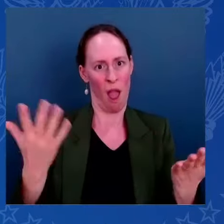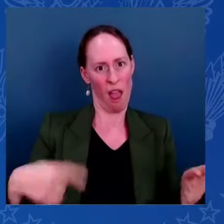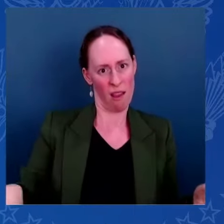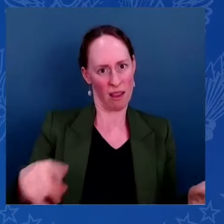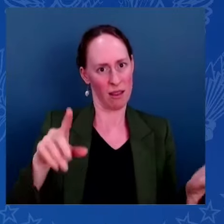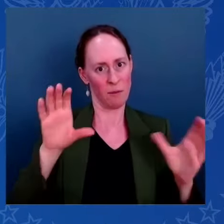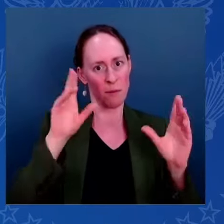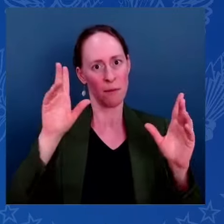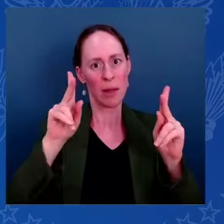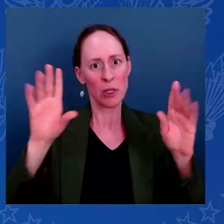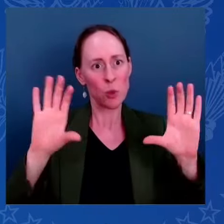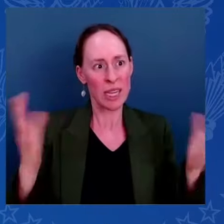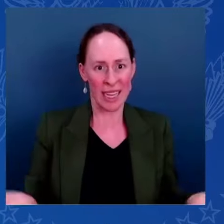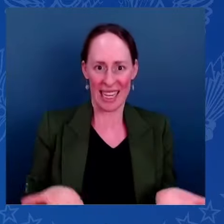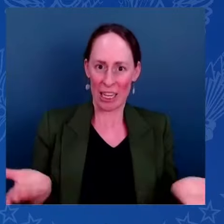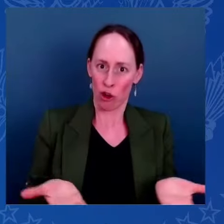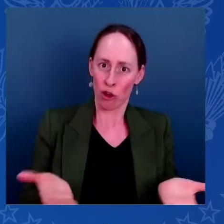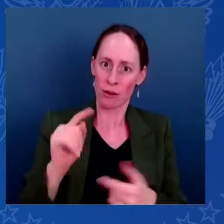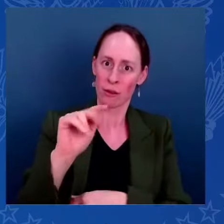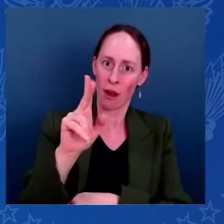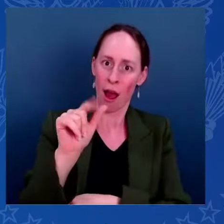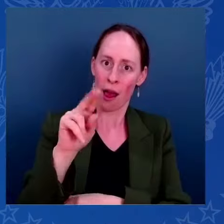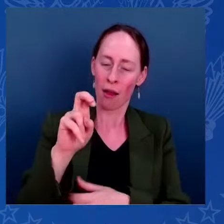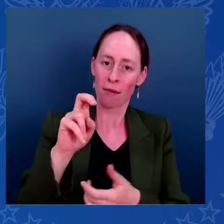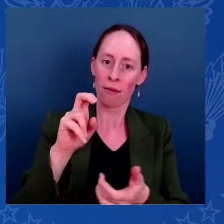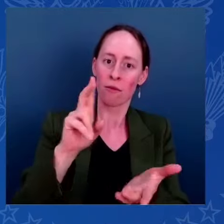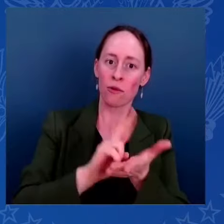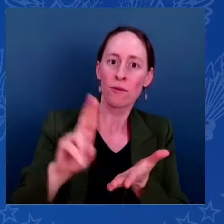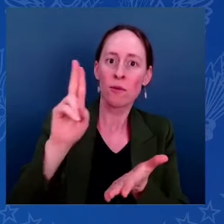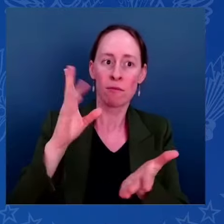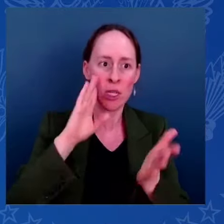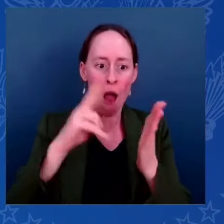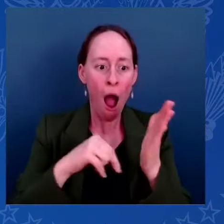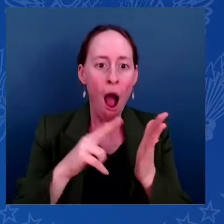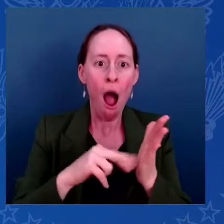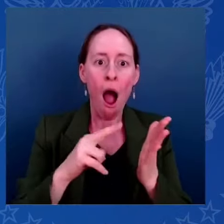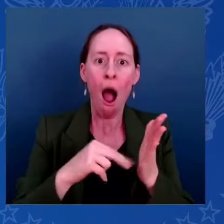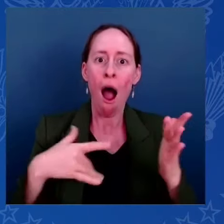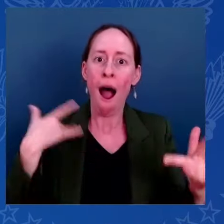that will give them hope. So, thank you for being here. You know, it's great to be back in New Orleans